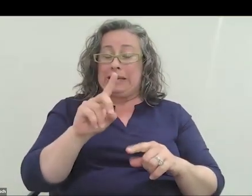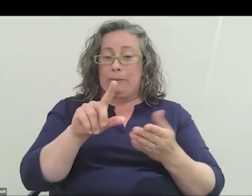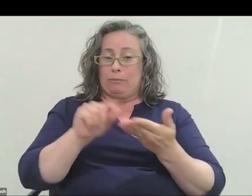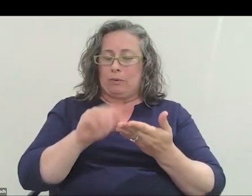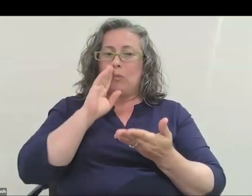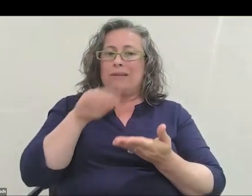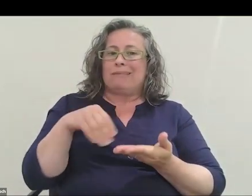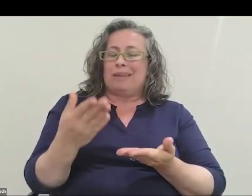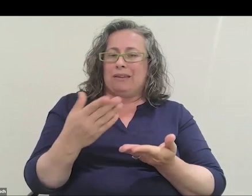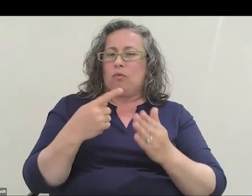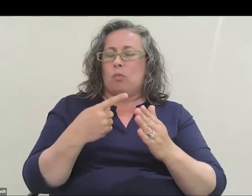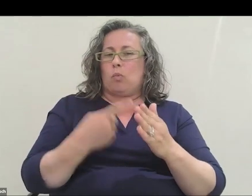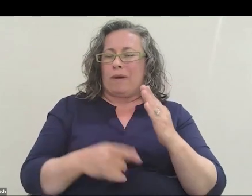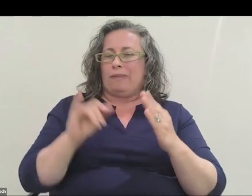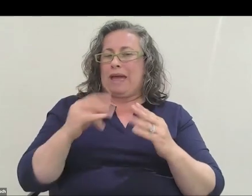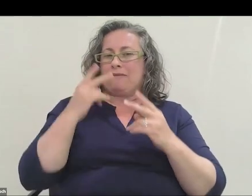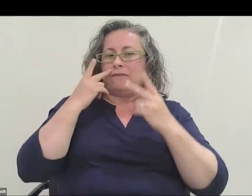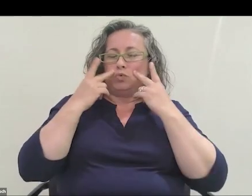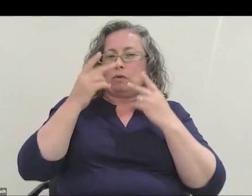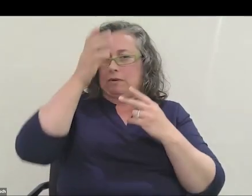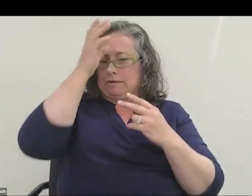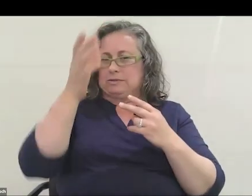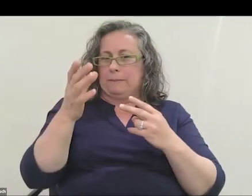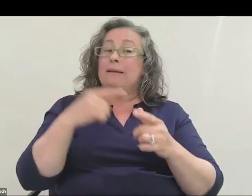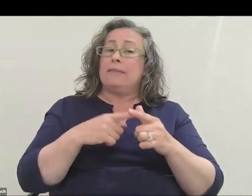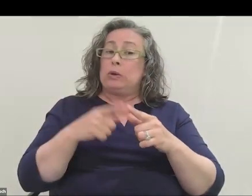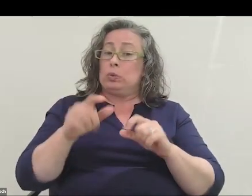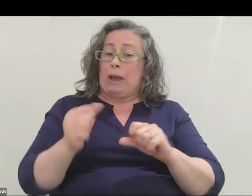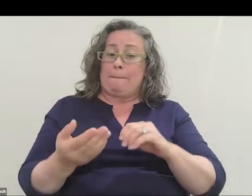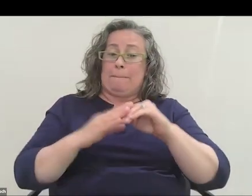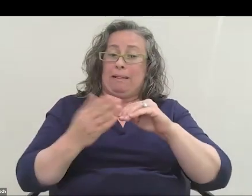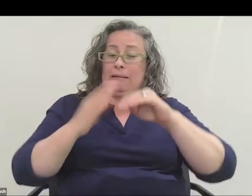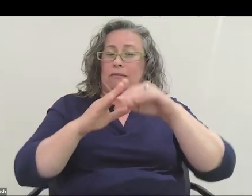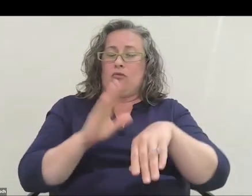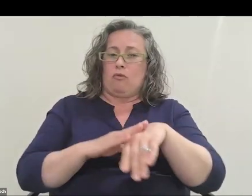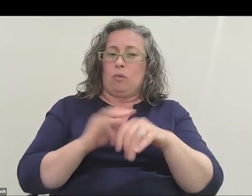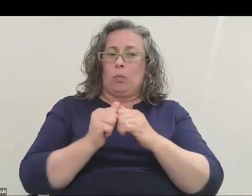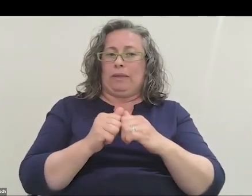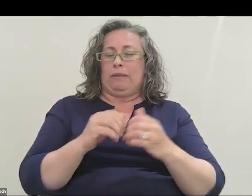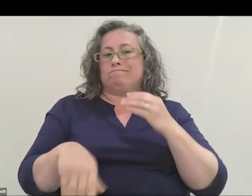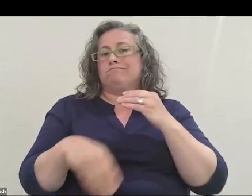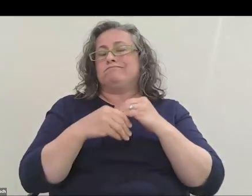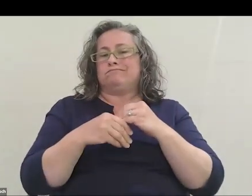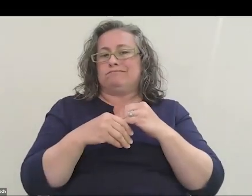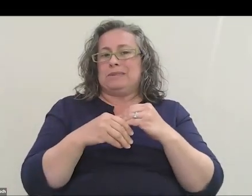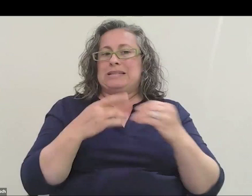for what that visual concept looks like, and then you can build upon it, learning with additional sensory modalities.